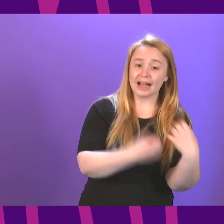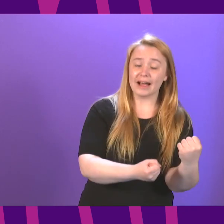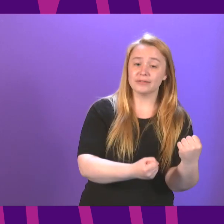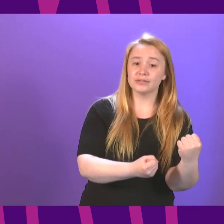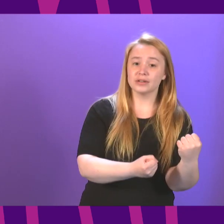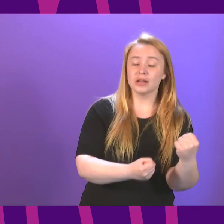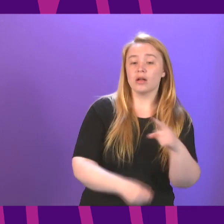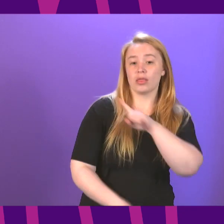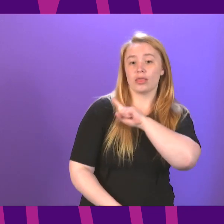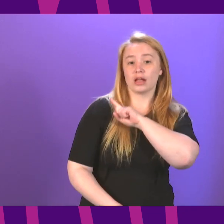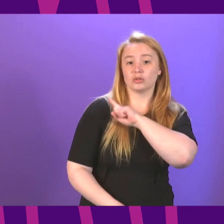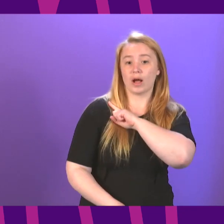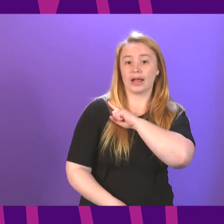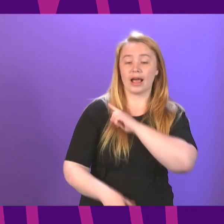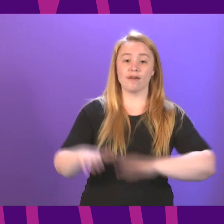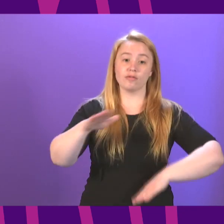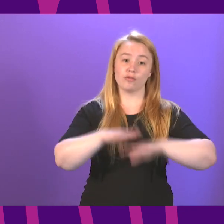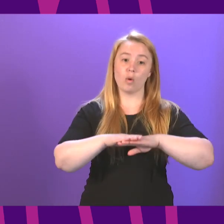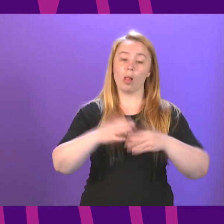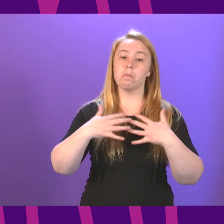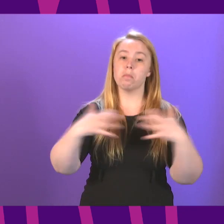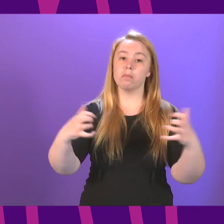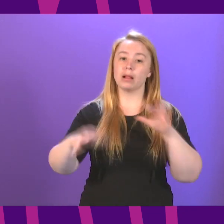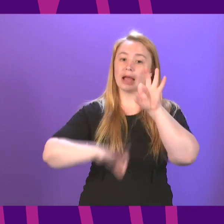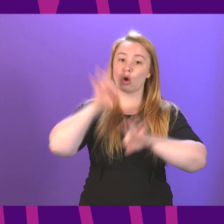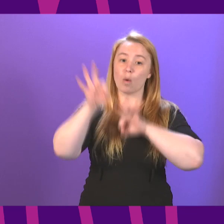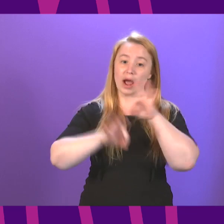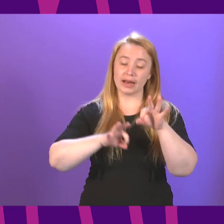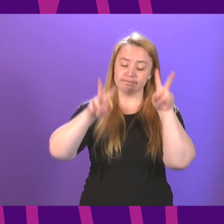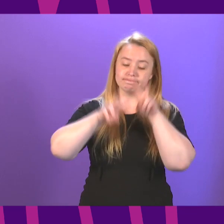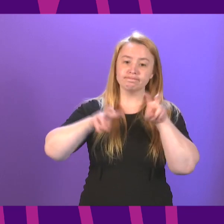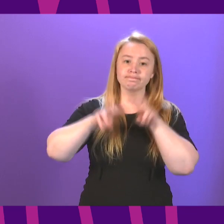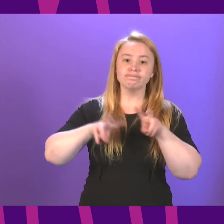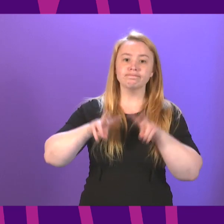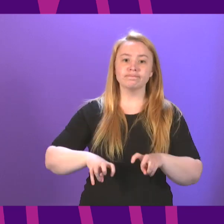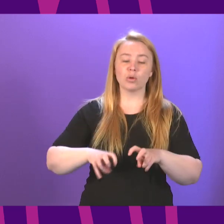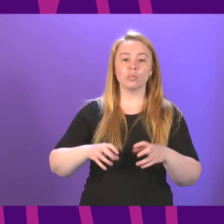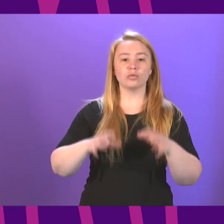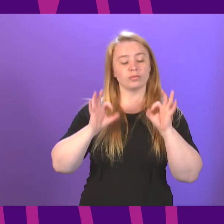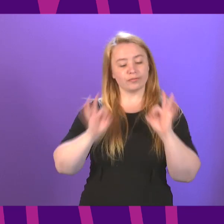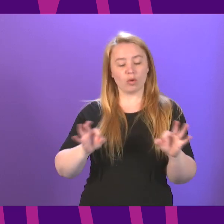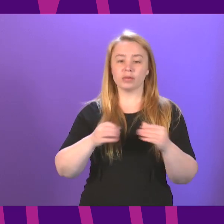we have instructed a full public inquiry into the matter. The inquiry was formally launched on 3